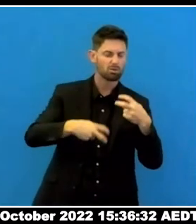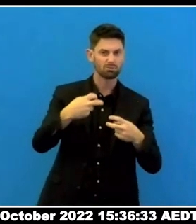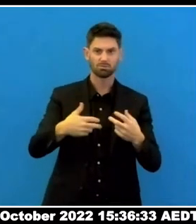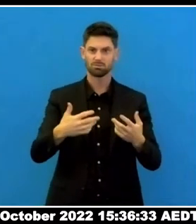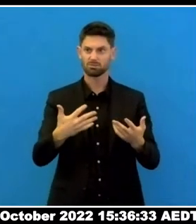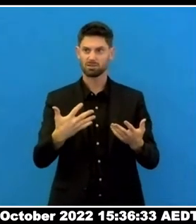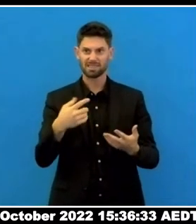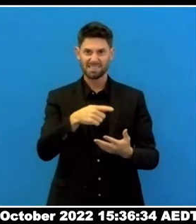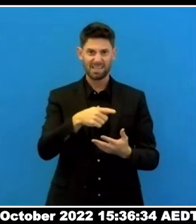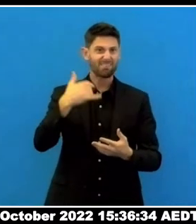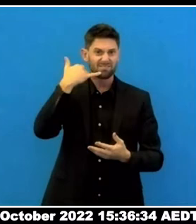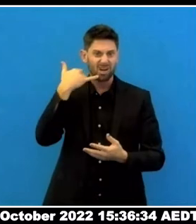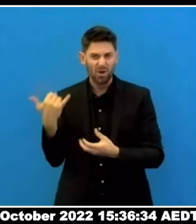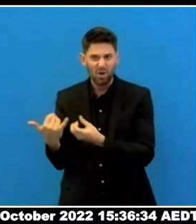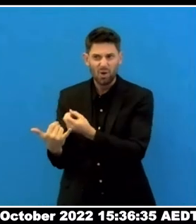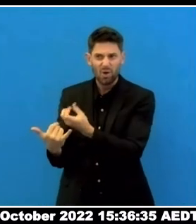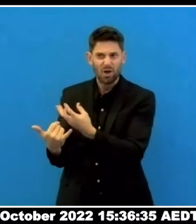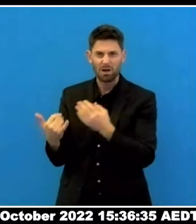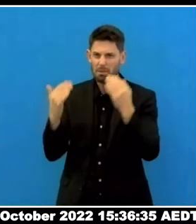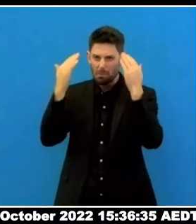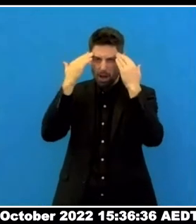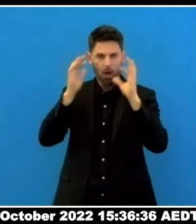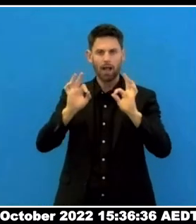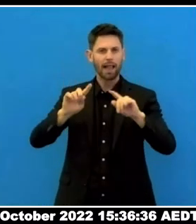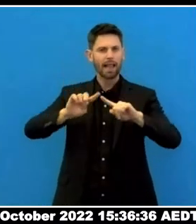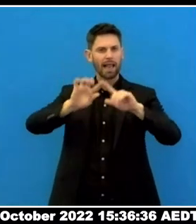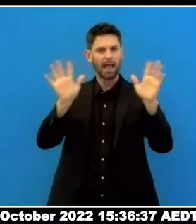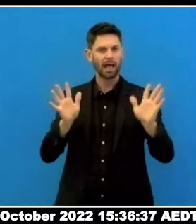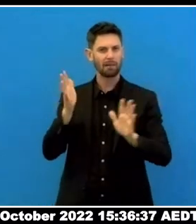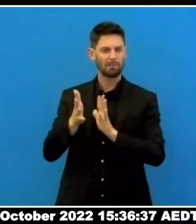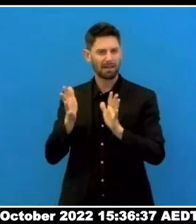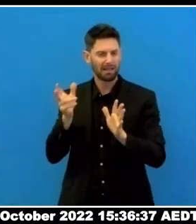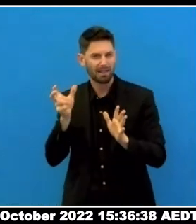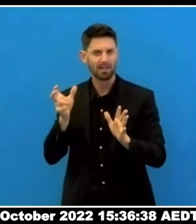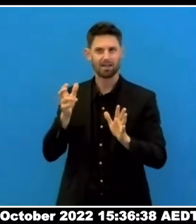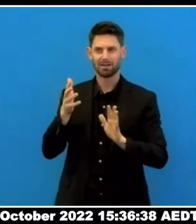what the interpreter is saying, and it is retraumatising and making